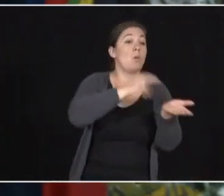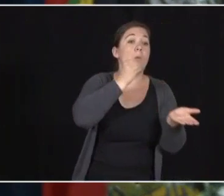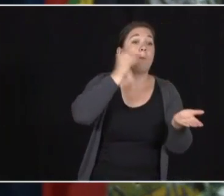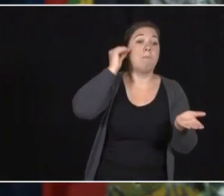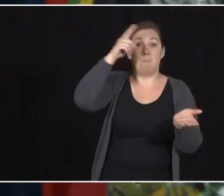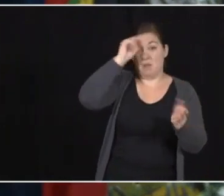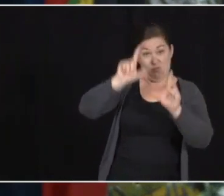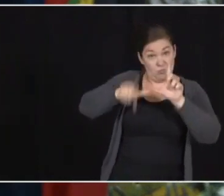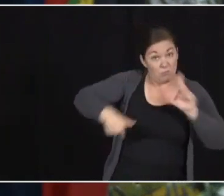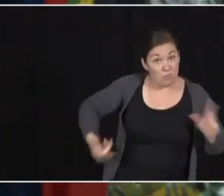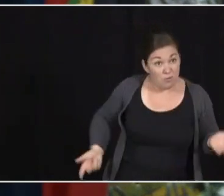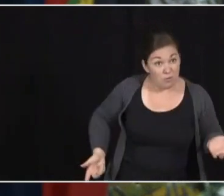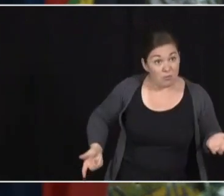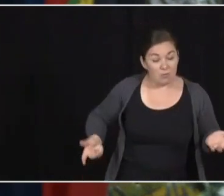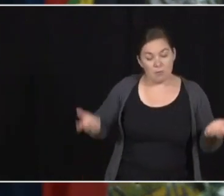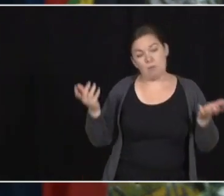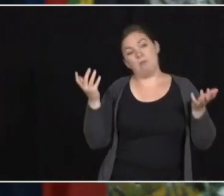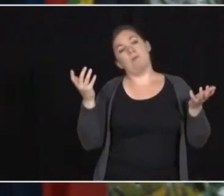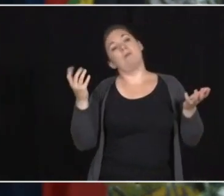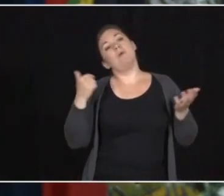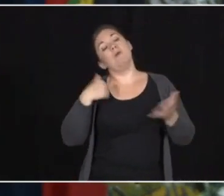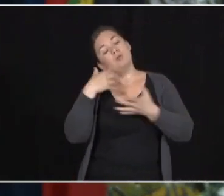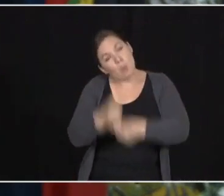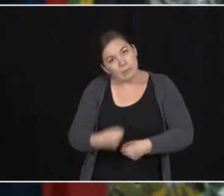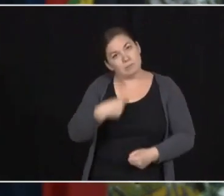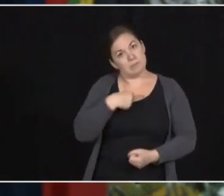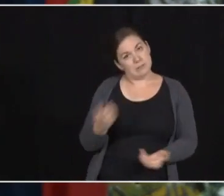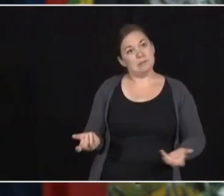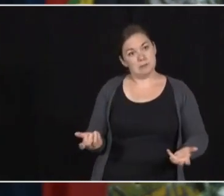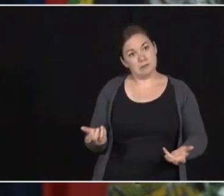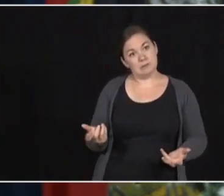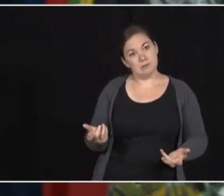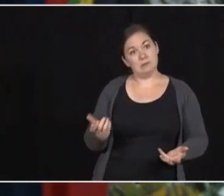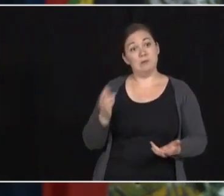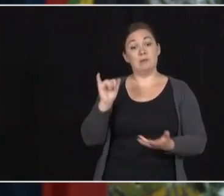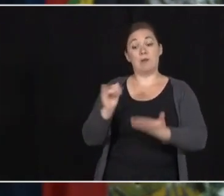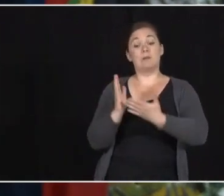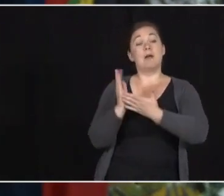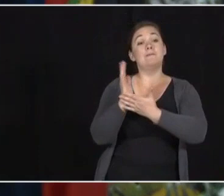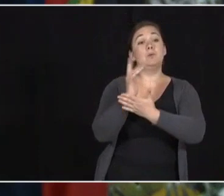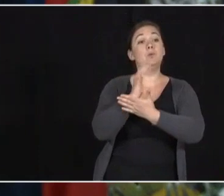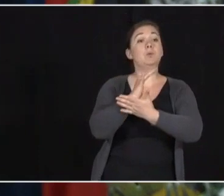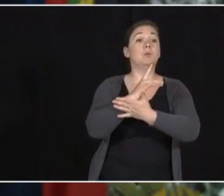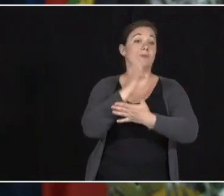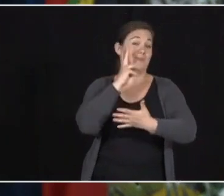as this review goes on, we will be taking action.